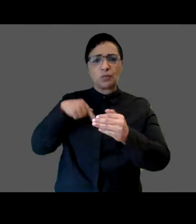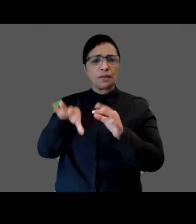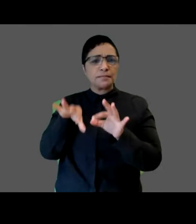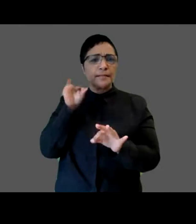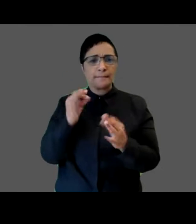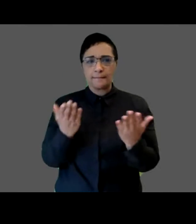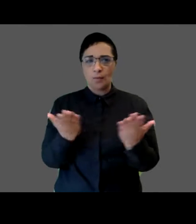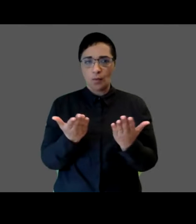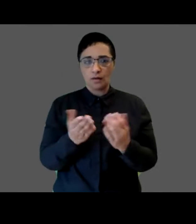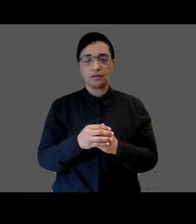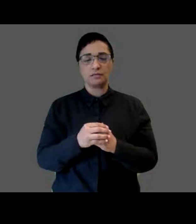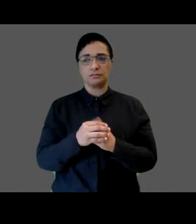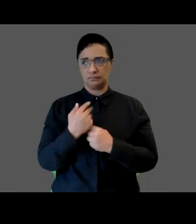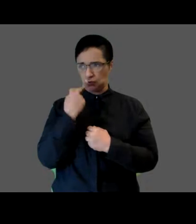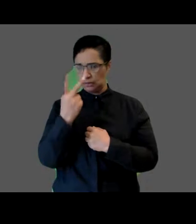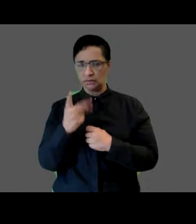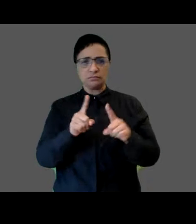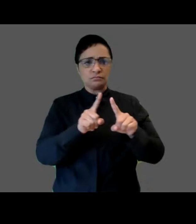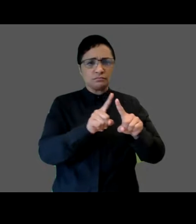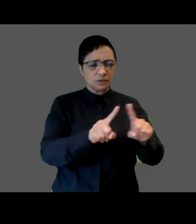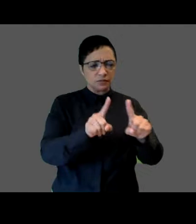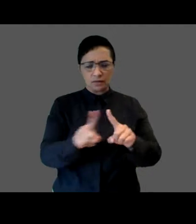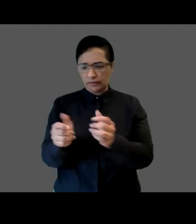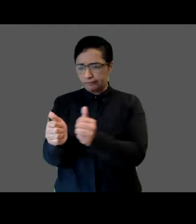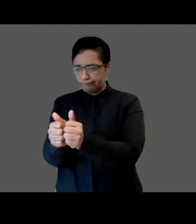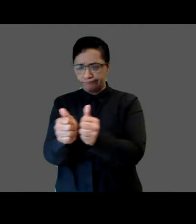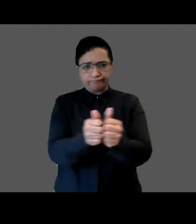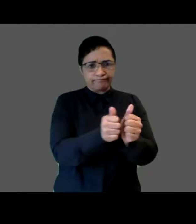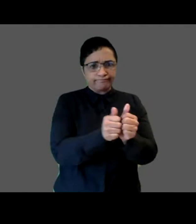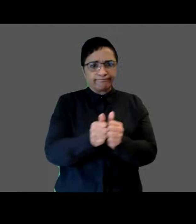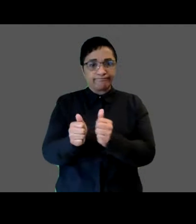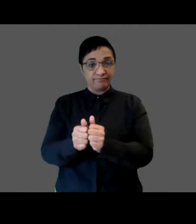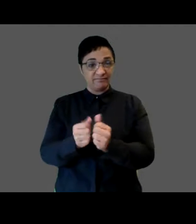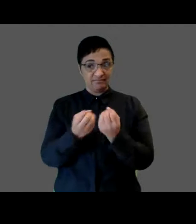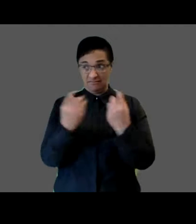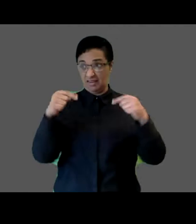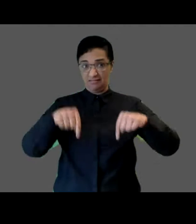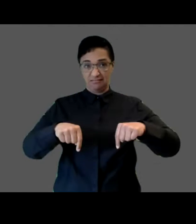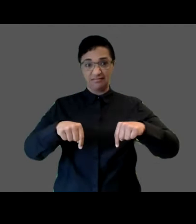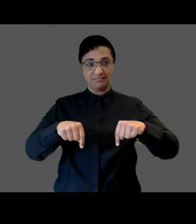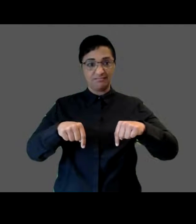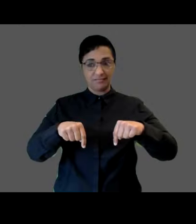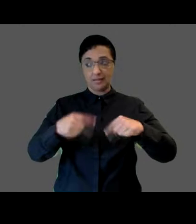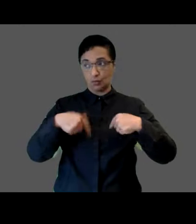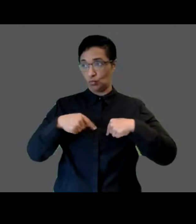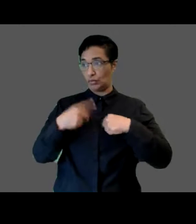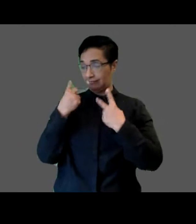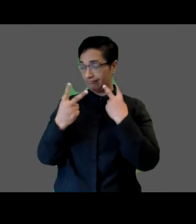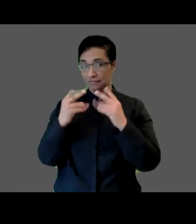from different stakeholders, many of which are in this virtual room and to whom we are,